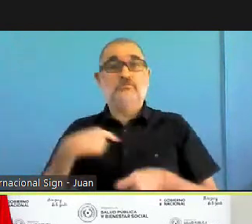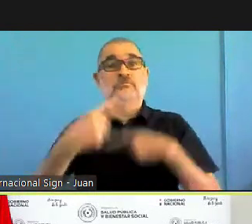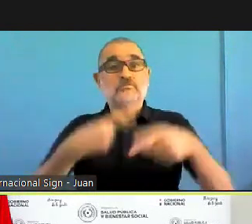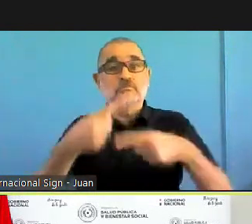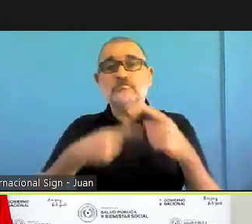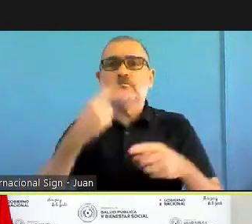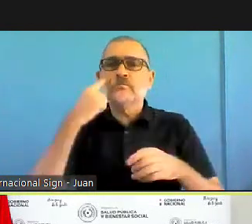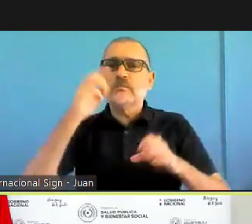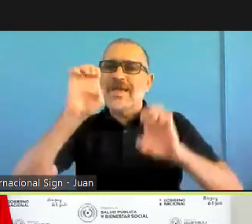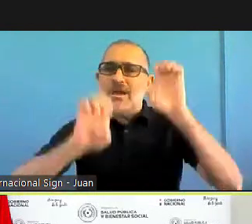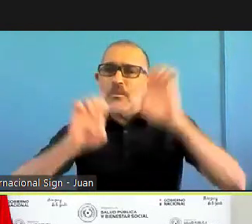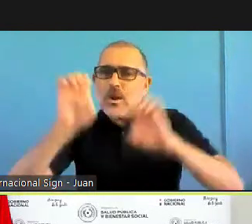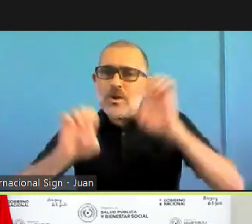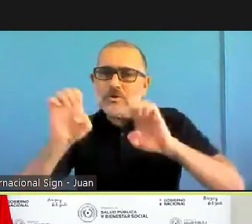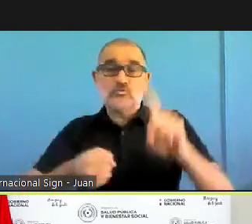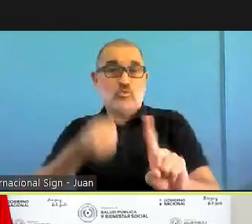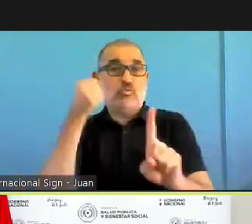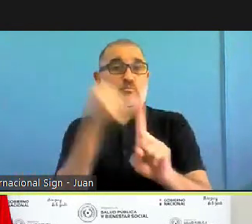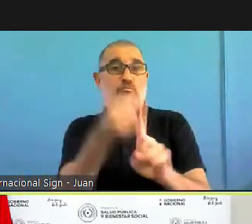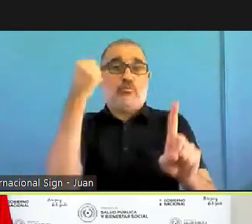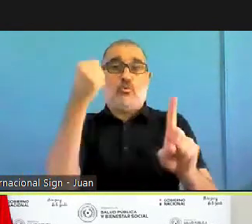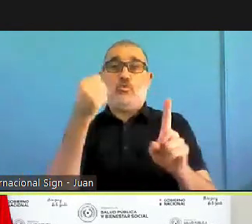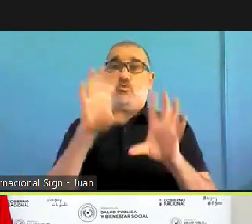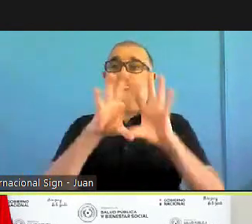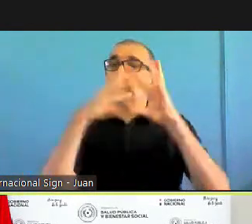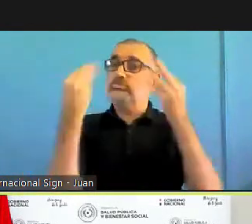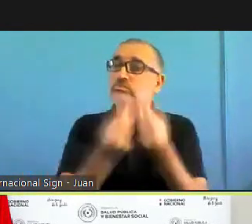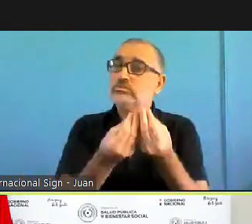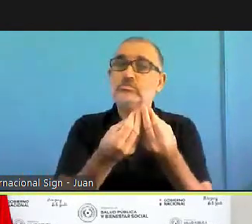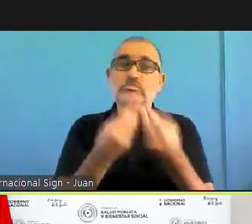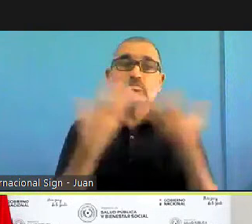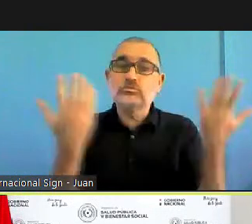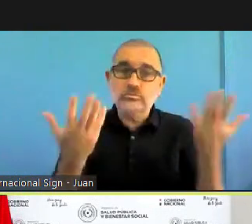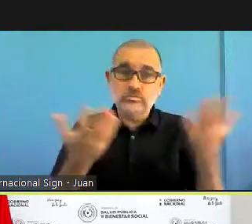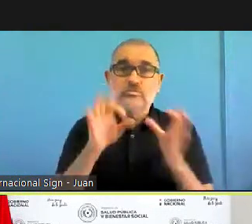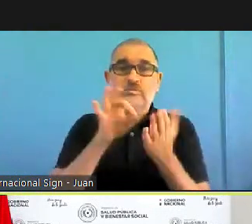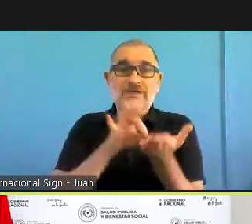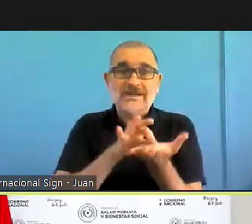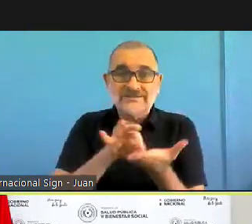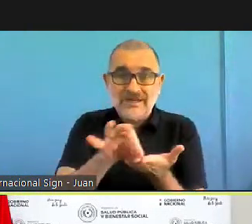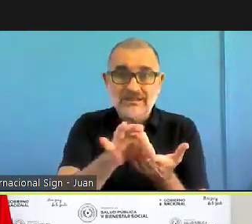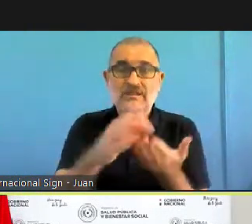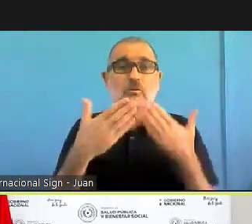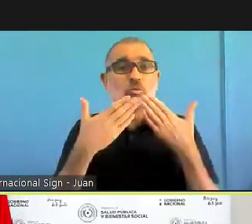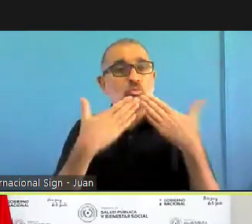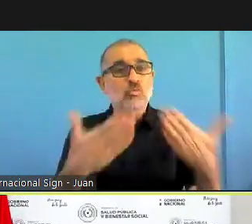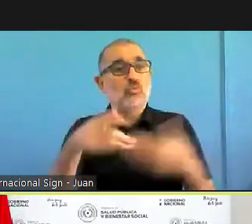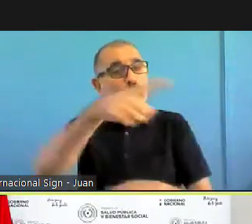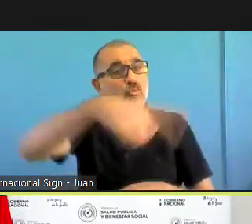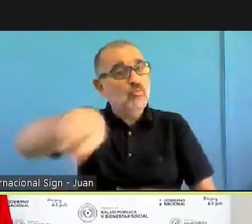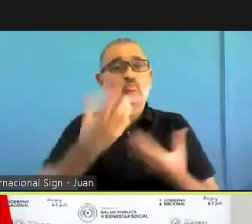And not only was well accepted by the community. It was also well accepted by the health system.